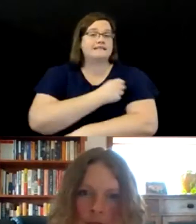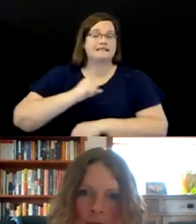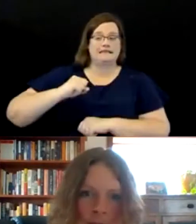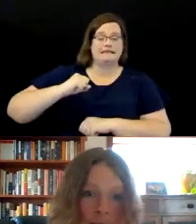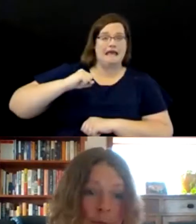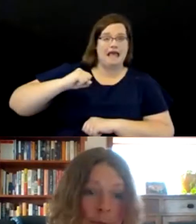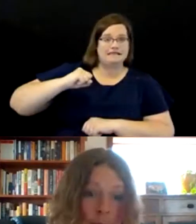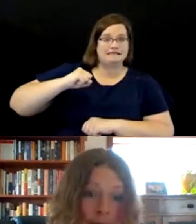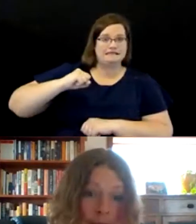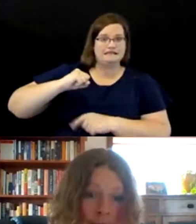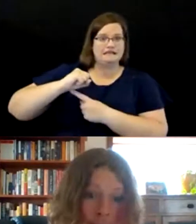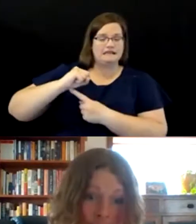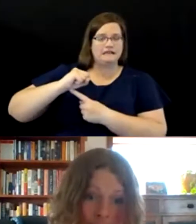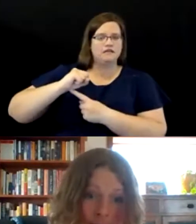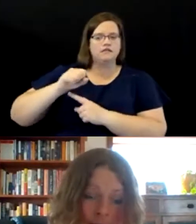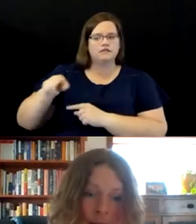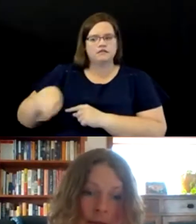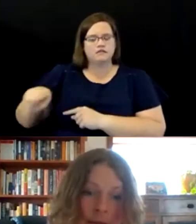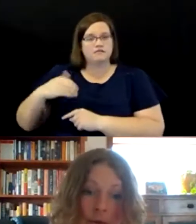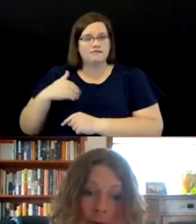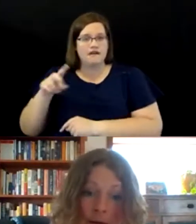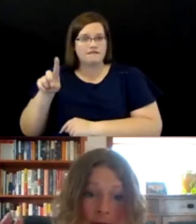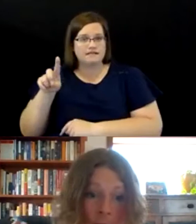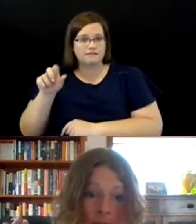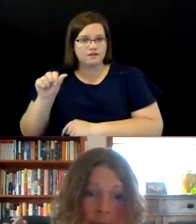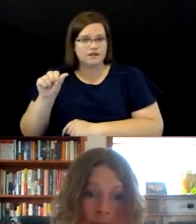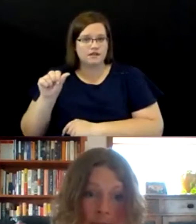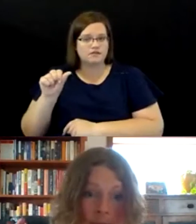among people who have disabilities, or in other words people who have